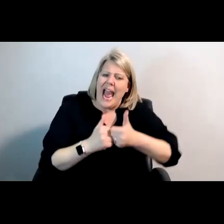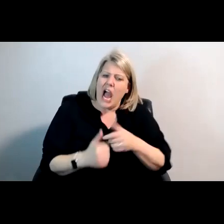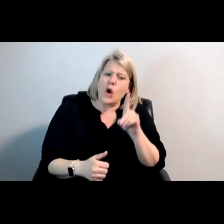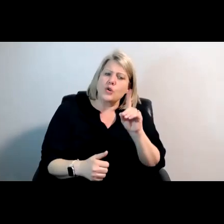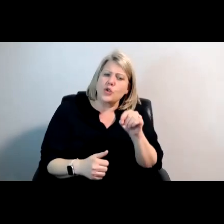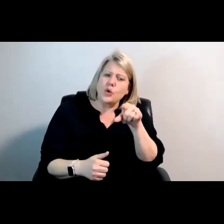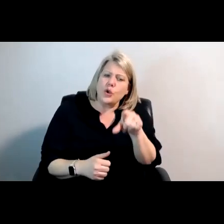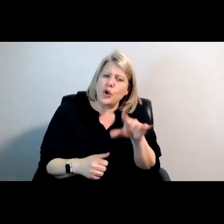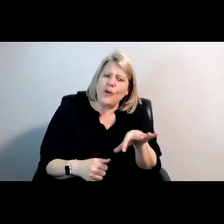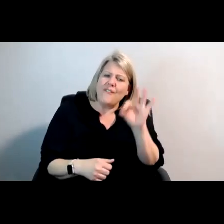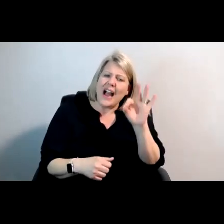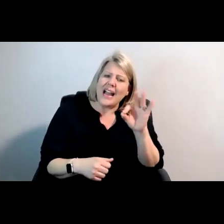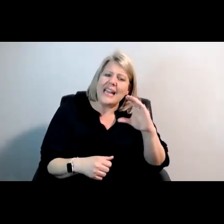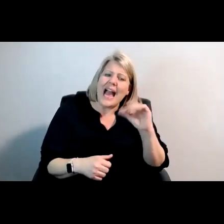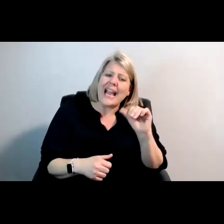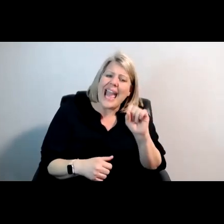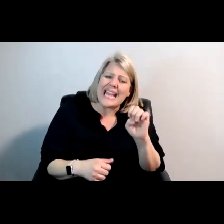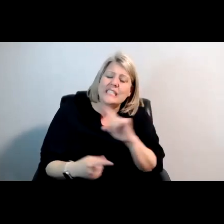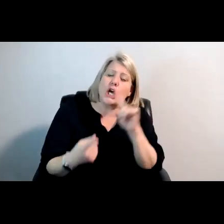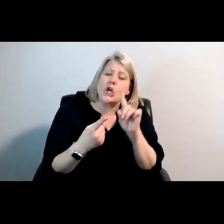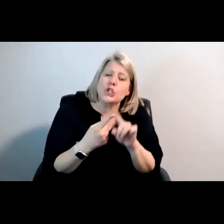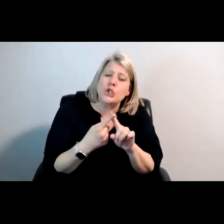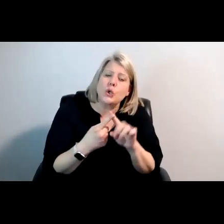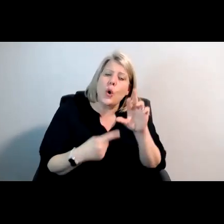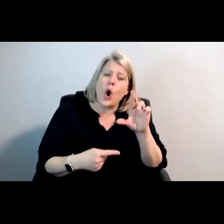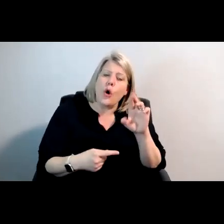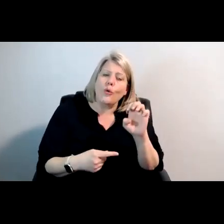Any parameters, and what supports did Susie have?